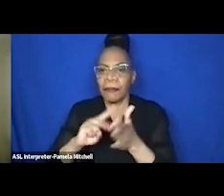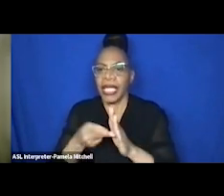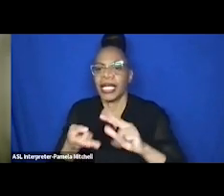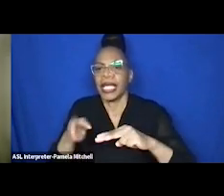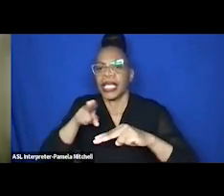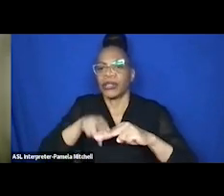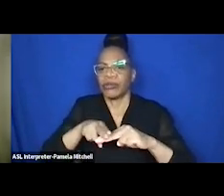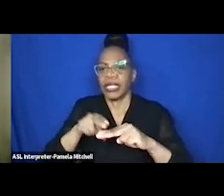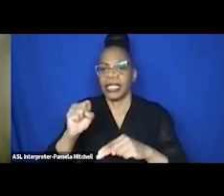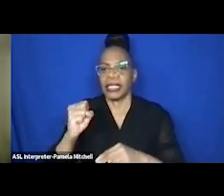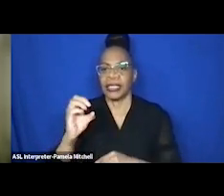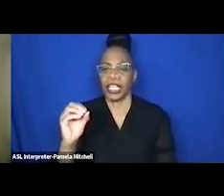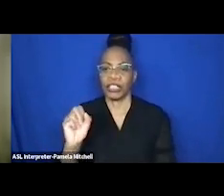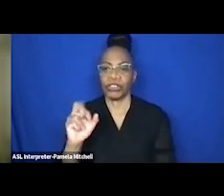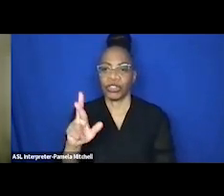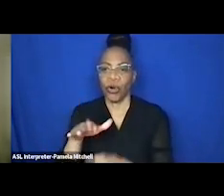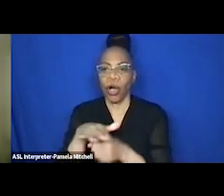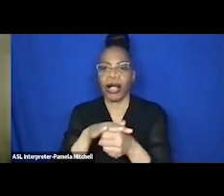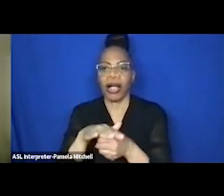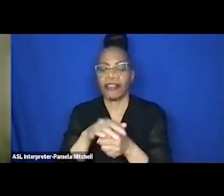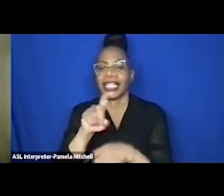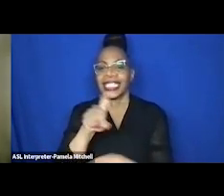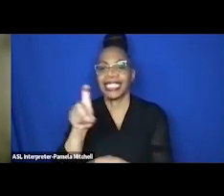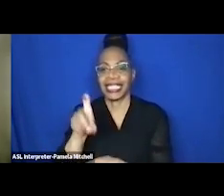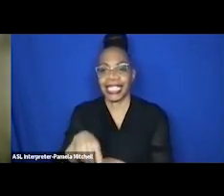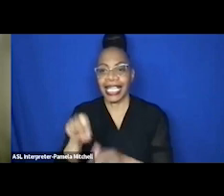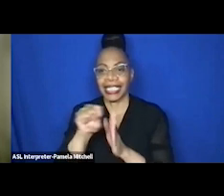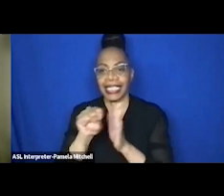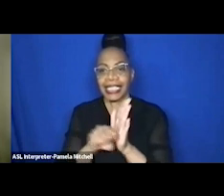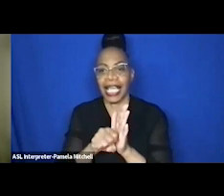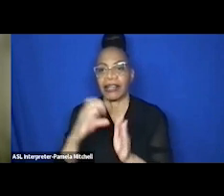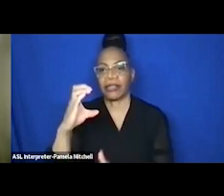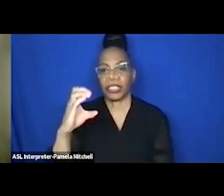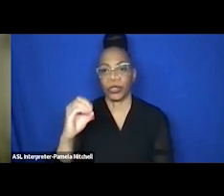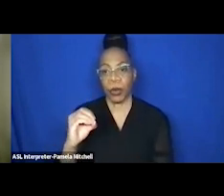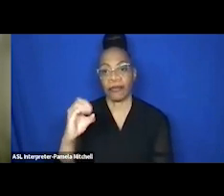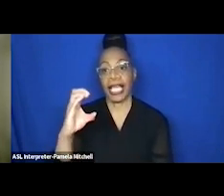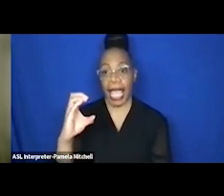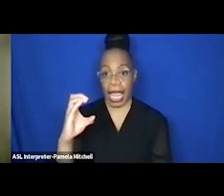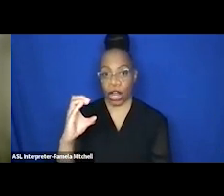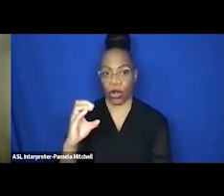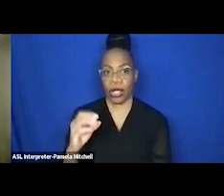in the Texas Balance of State continuum of care. And then in 2022,